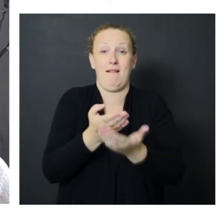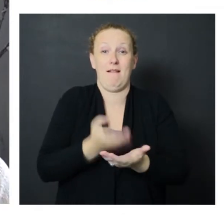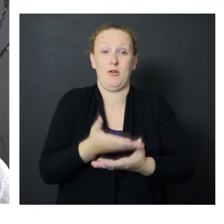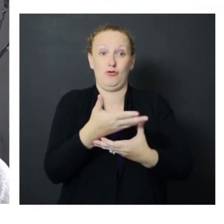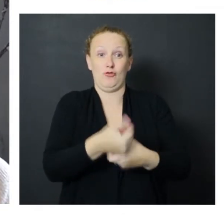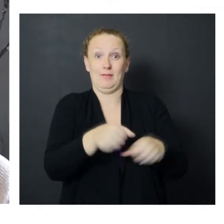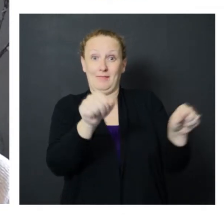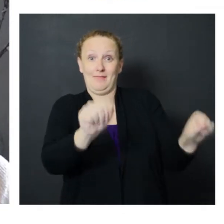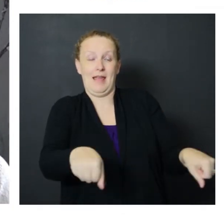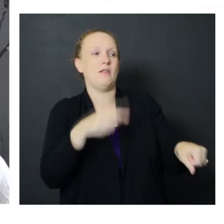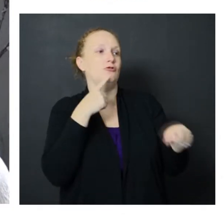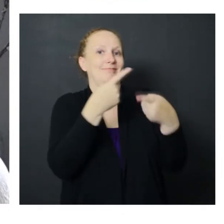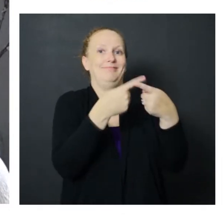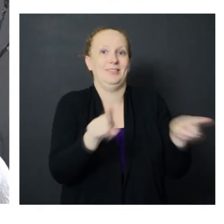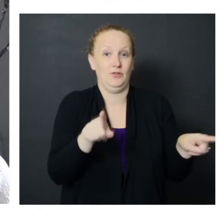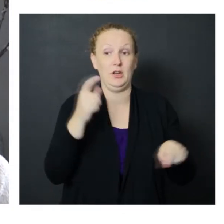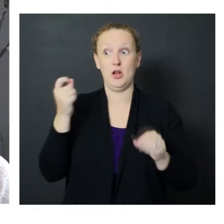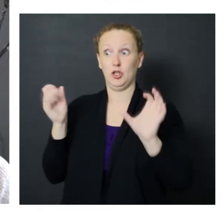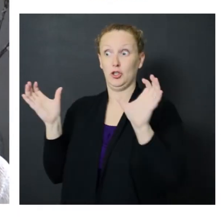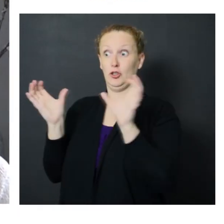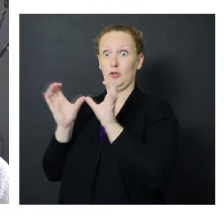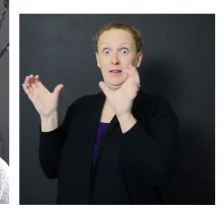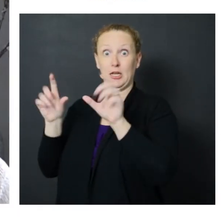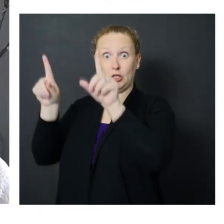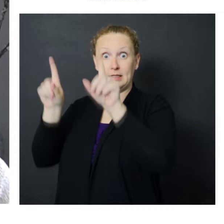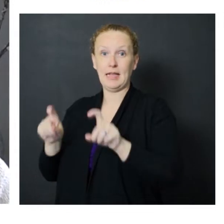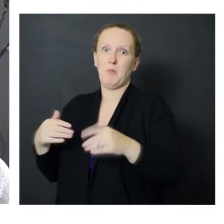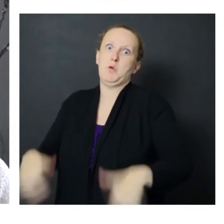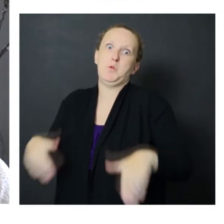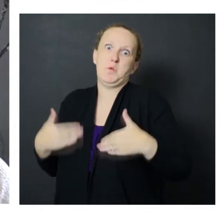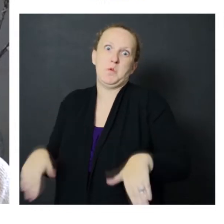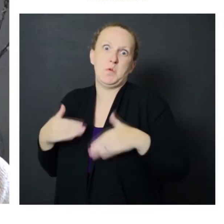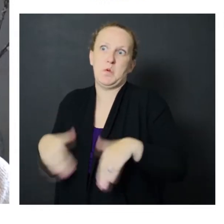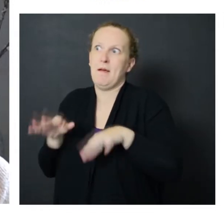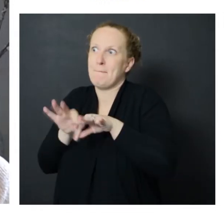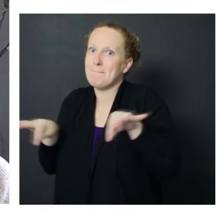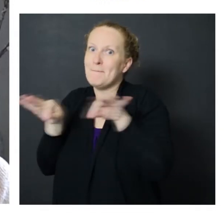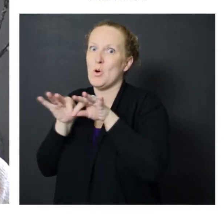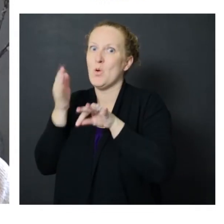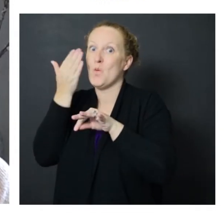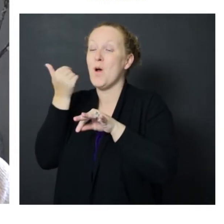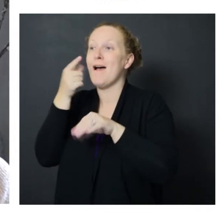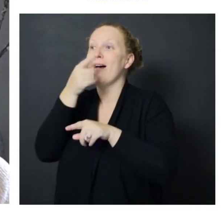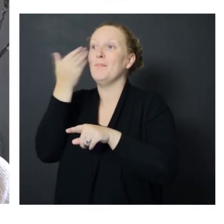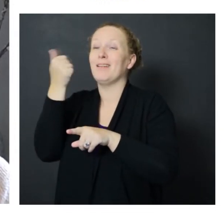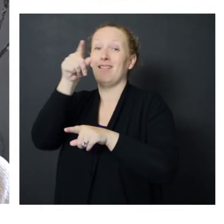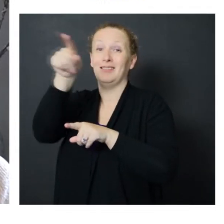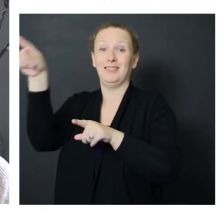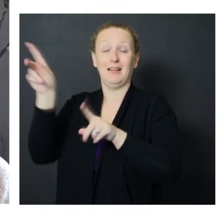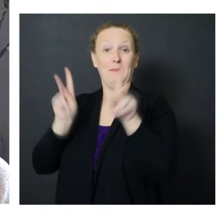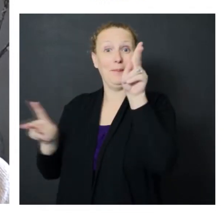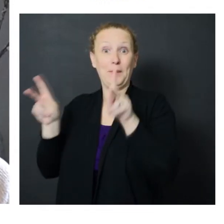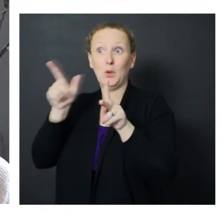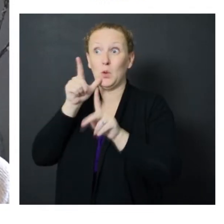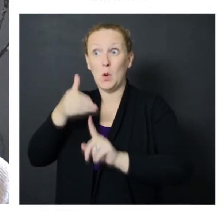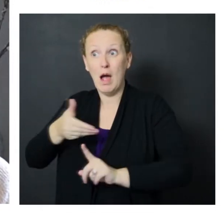Because certification exams make the, a job’s decisions, employment decisions, you can get fired or hired